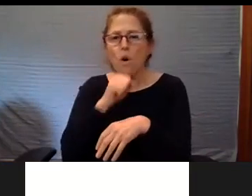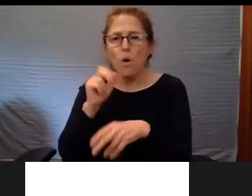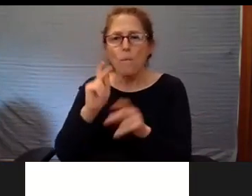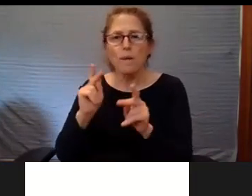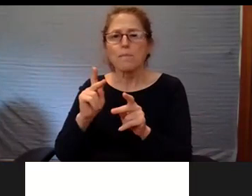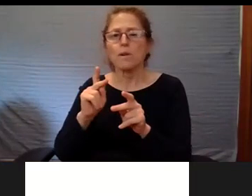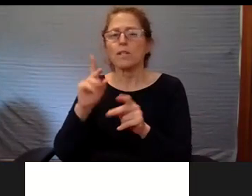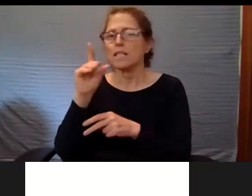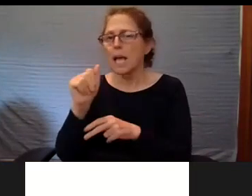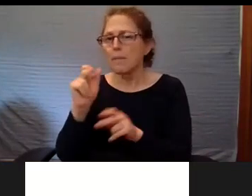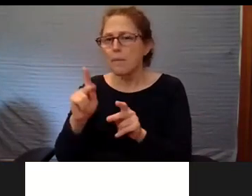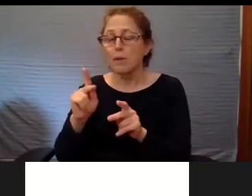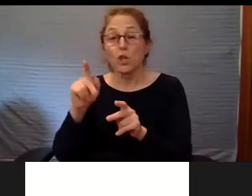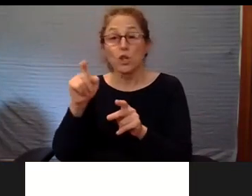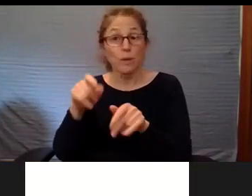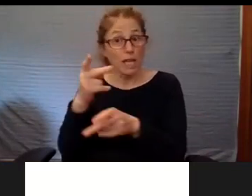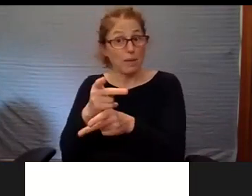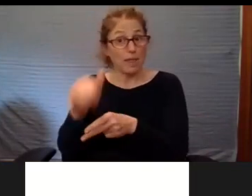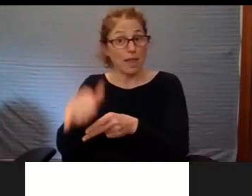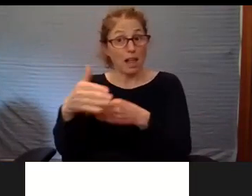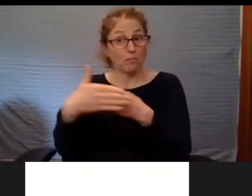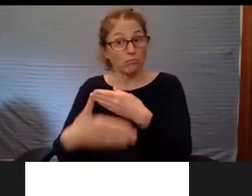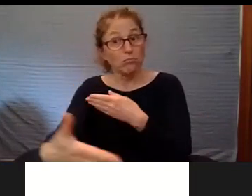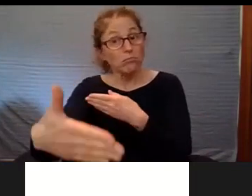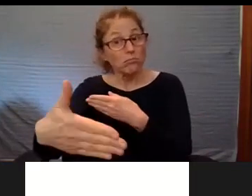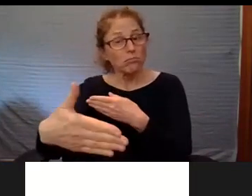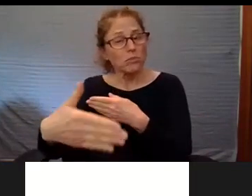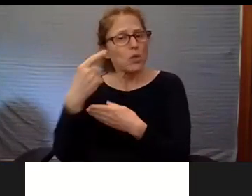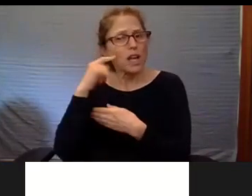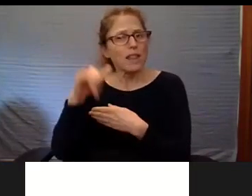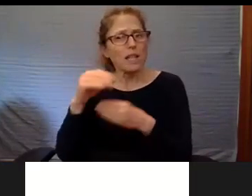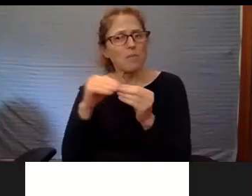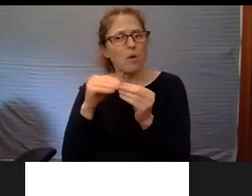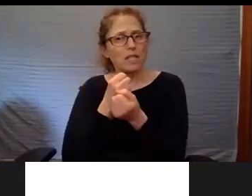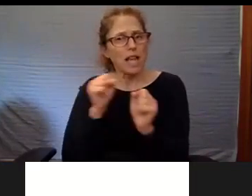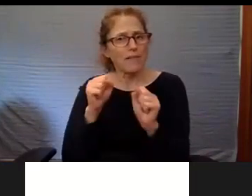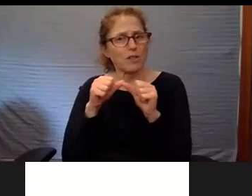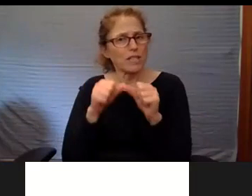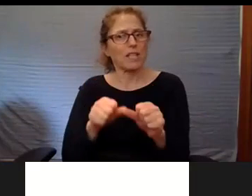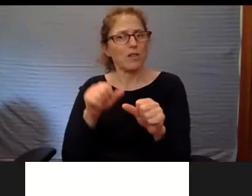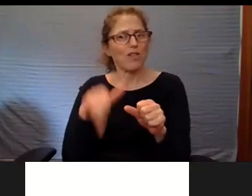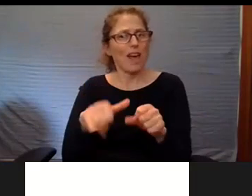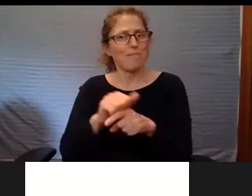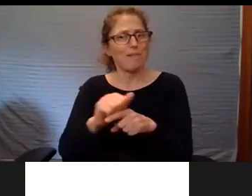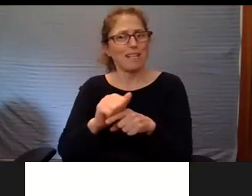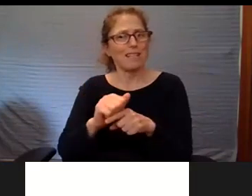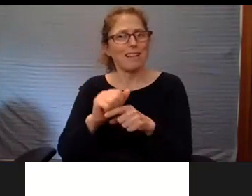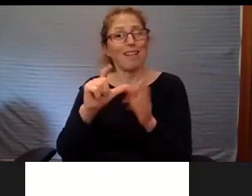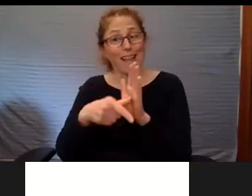should be something that remains? Do you feel like that would be safer to continue this practice even when we are "ok"